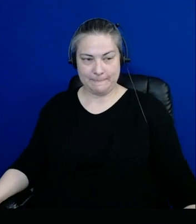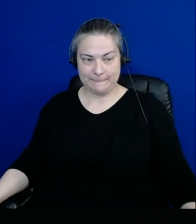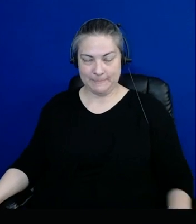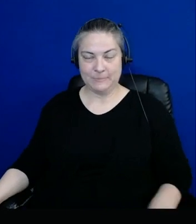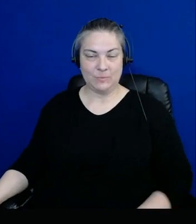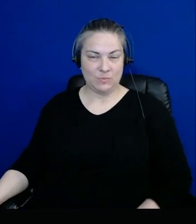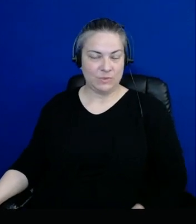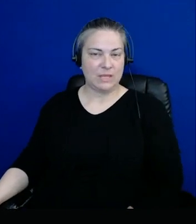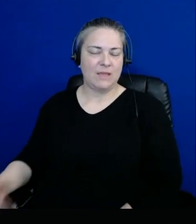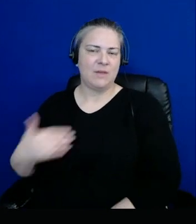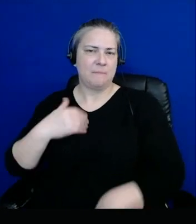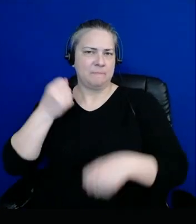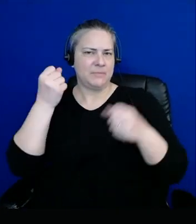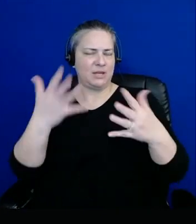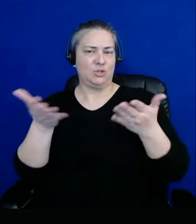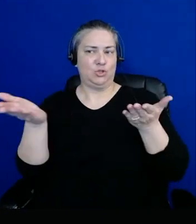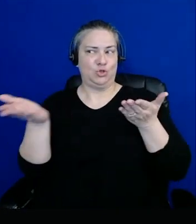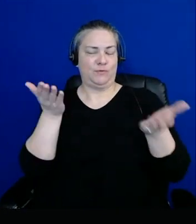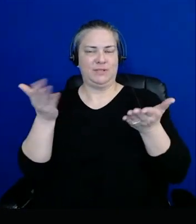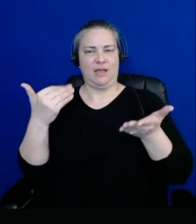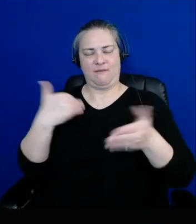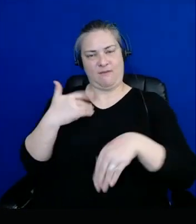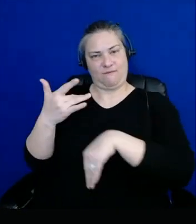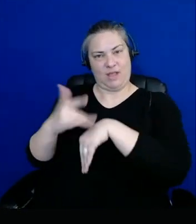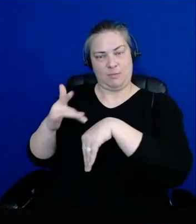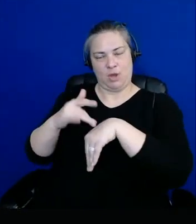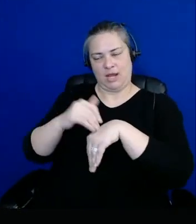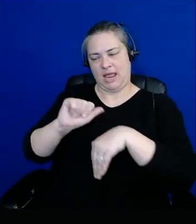There's a lot of services that are actually available in Azure today